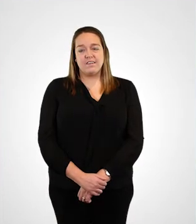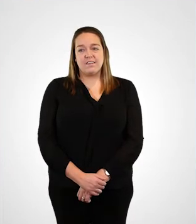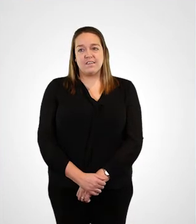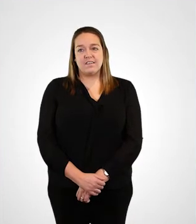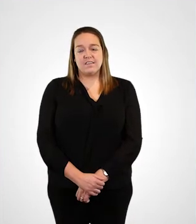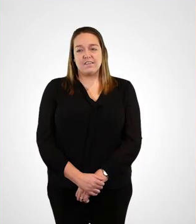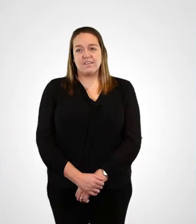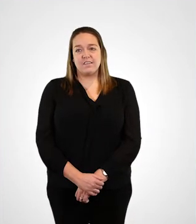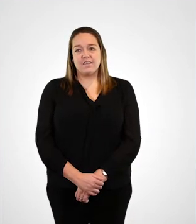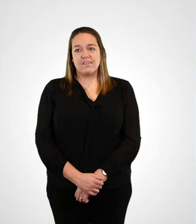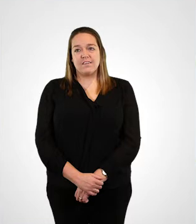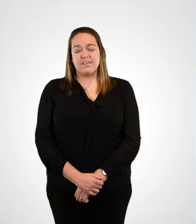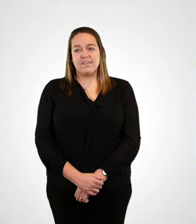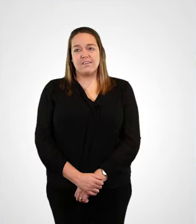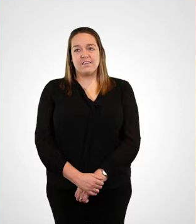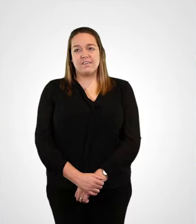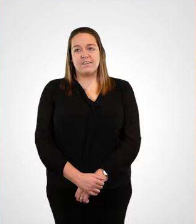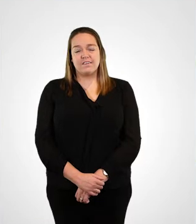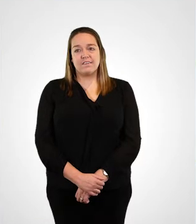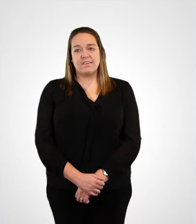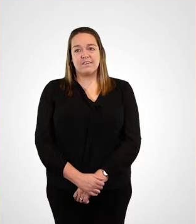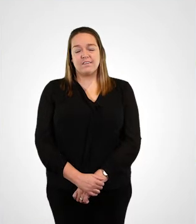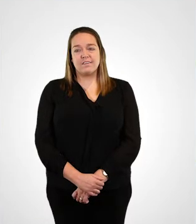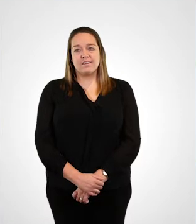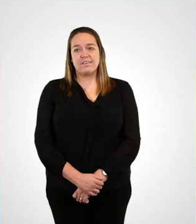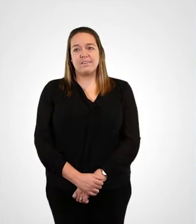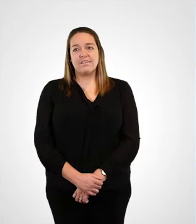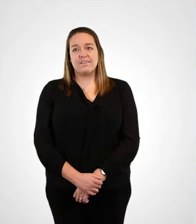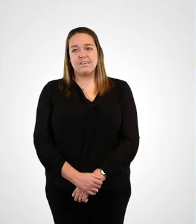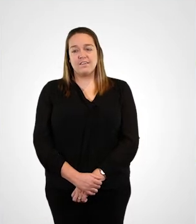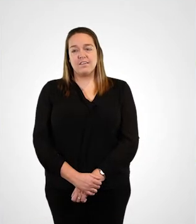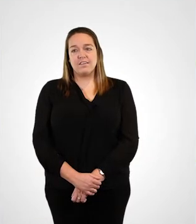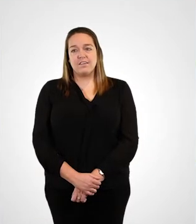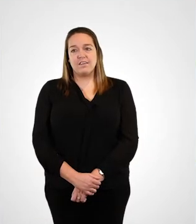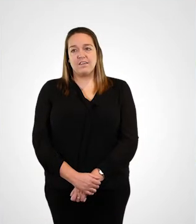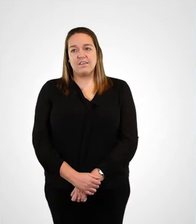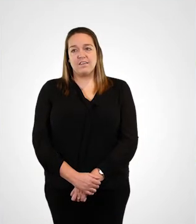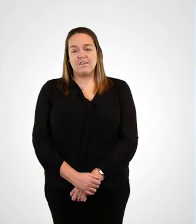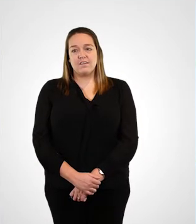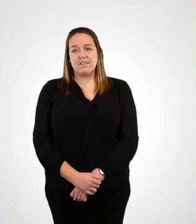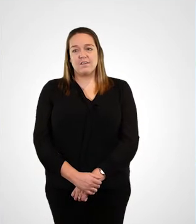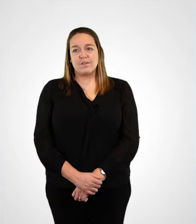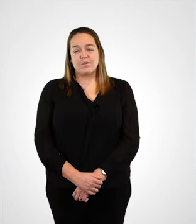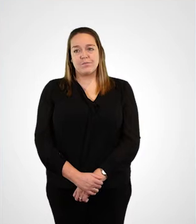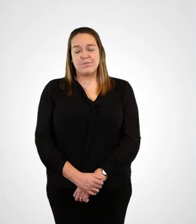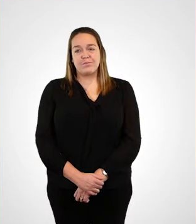You know what I was thinking was make sure the leaves touch the branches, but what you want is you want the leaves down so far